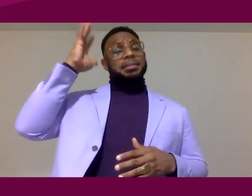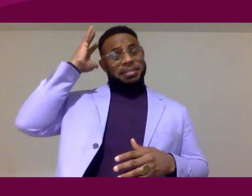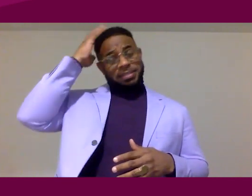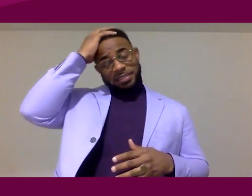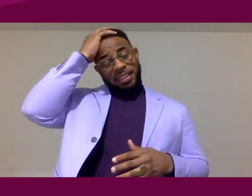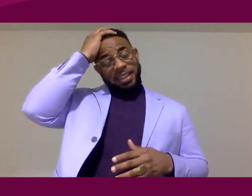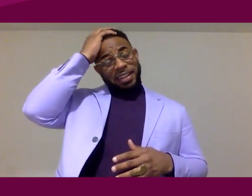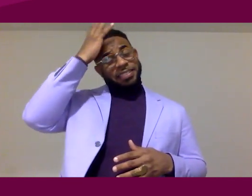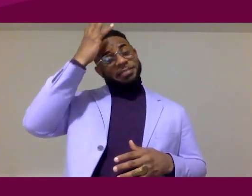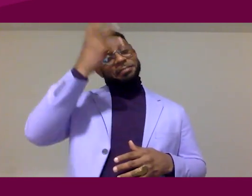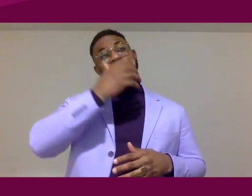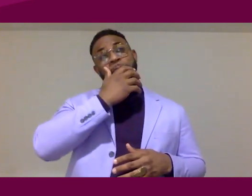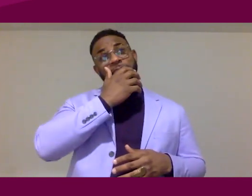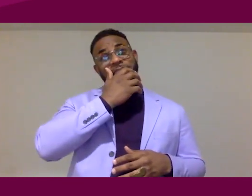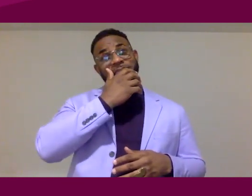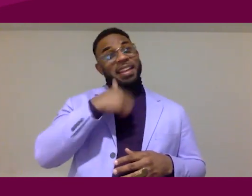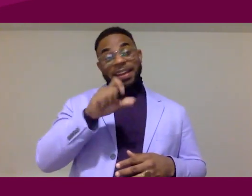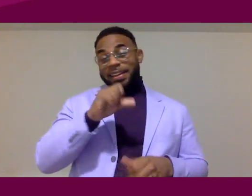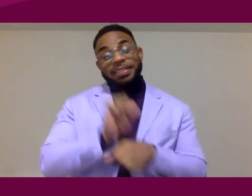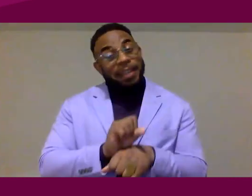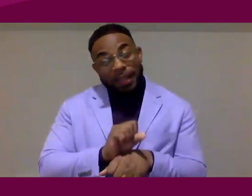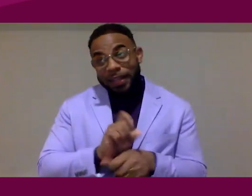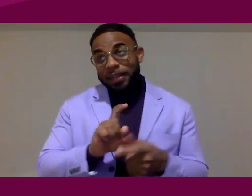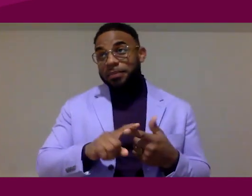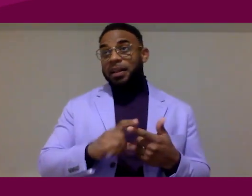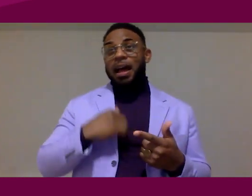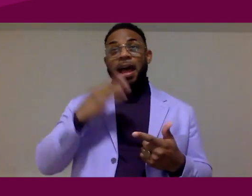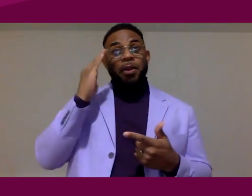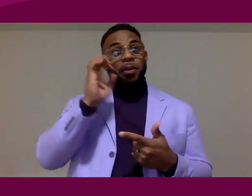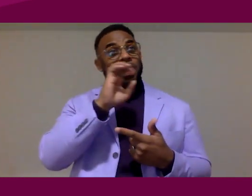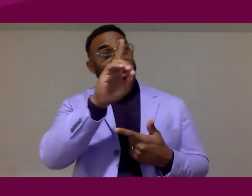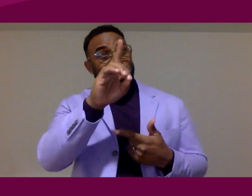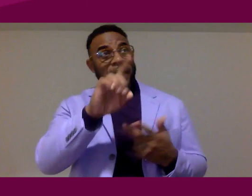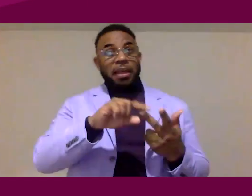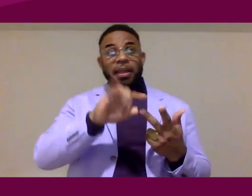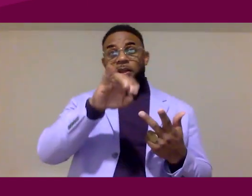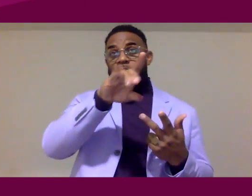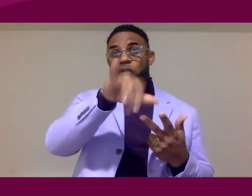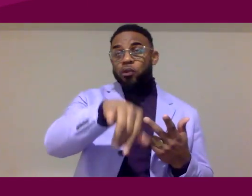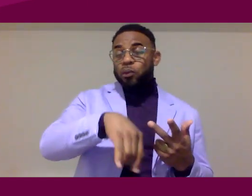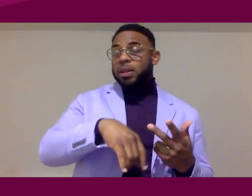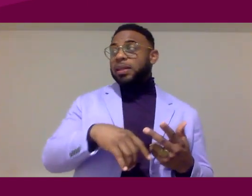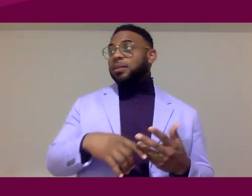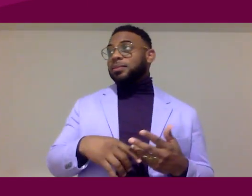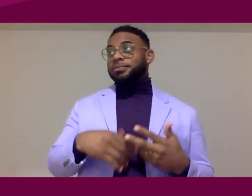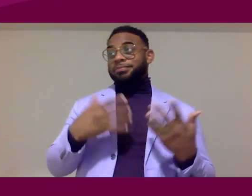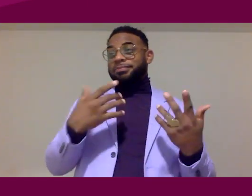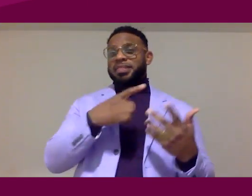I needed a job. I knew Ed and Judy and so they said, "Well, we got some work."